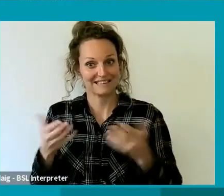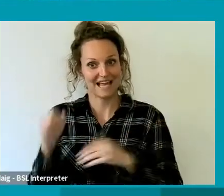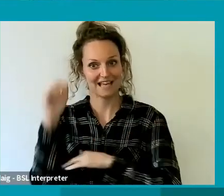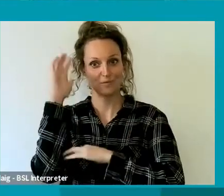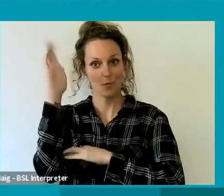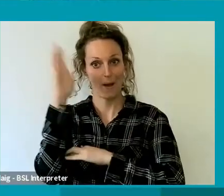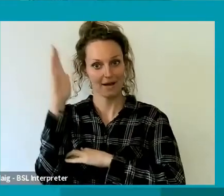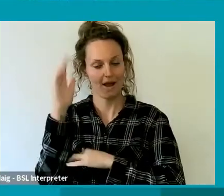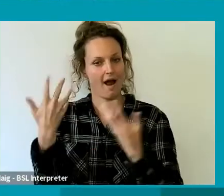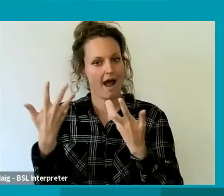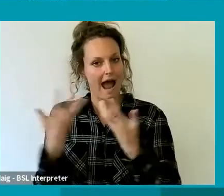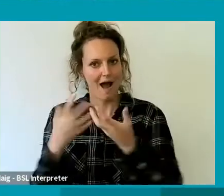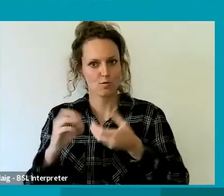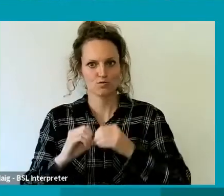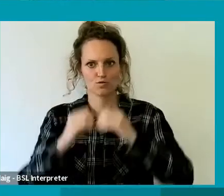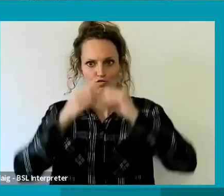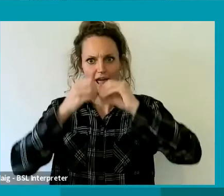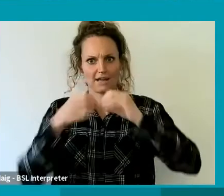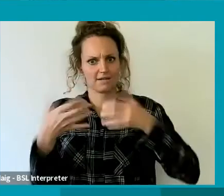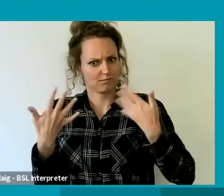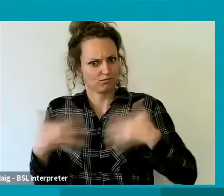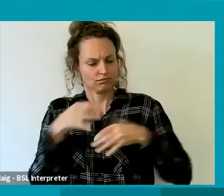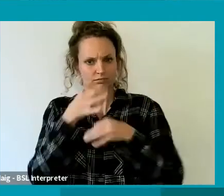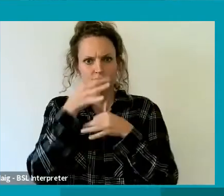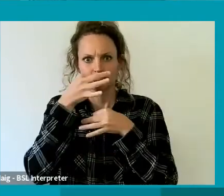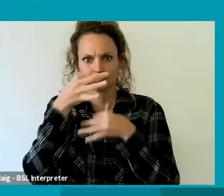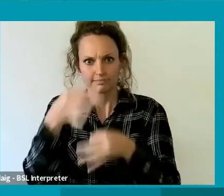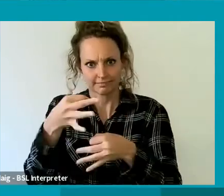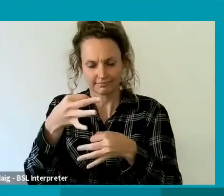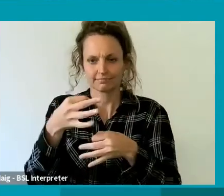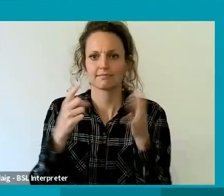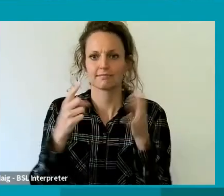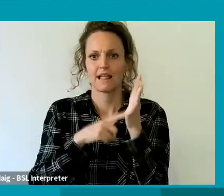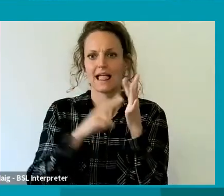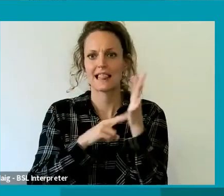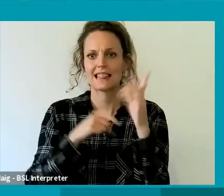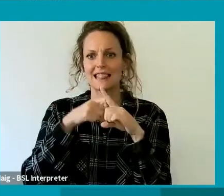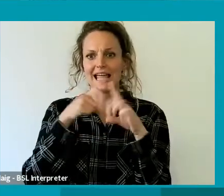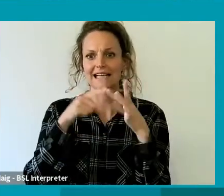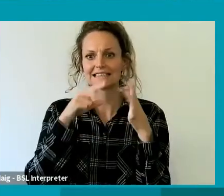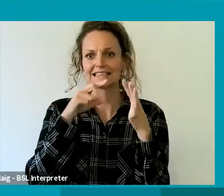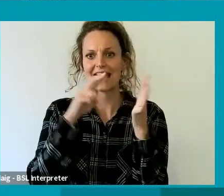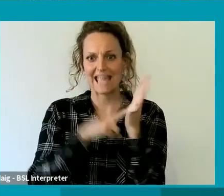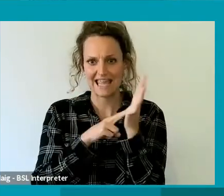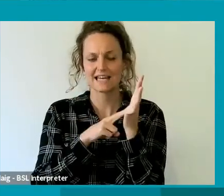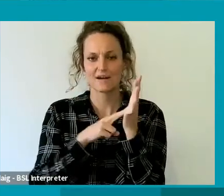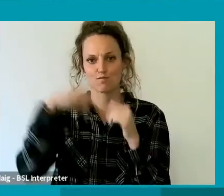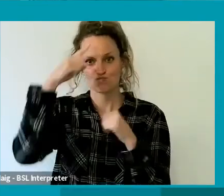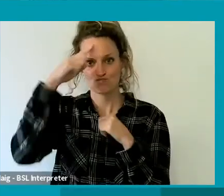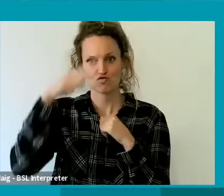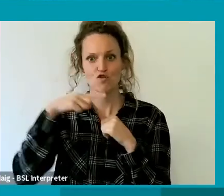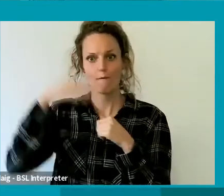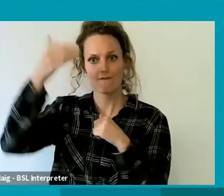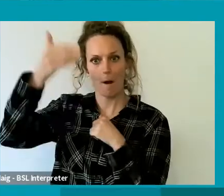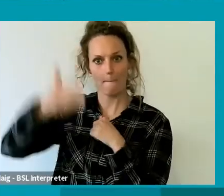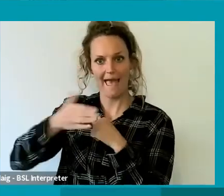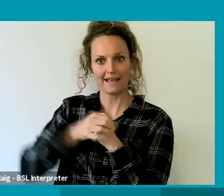I am your host Rosa B So I just want to welcome you all along here today. I believe we have quite